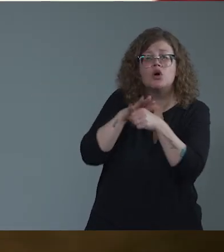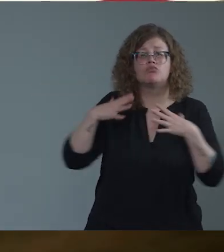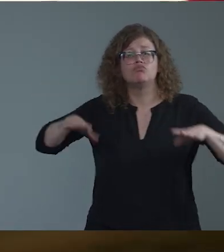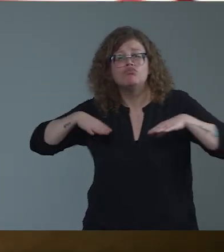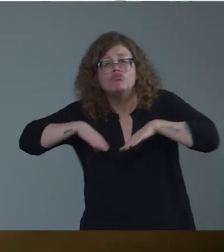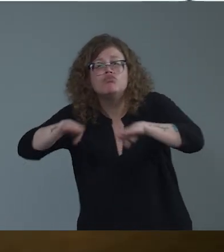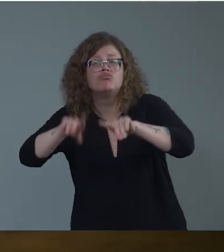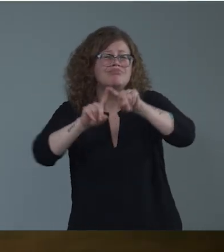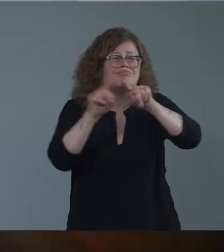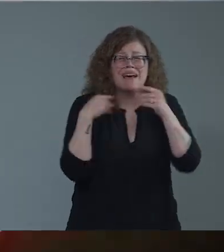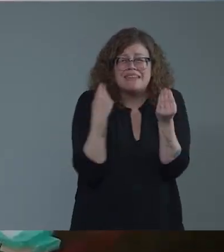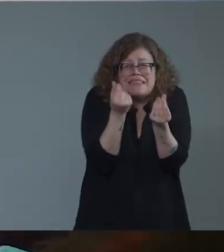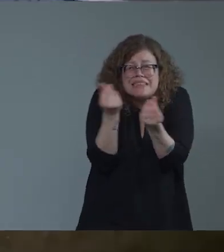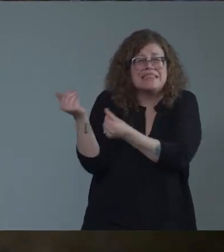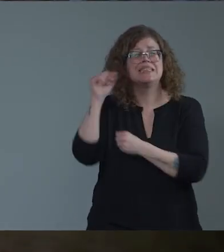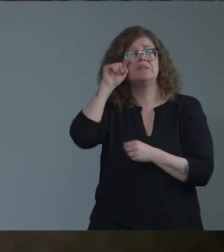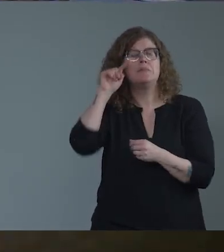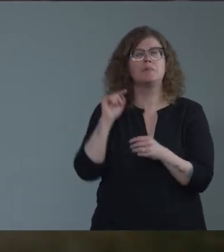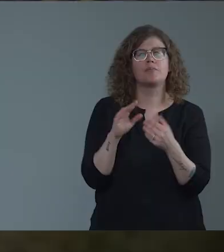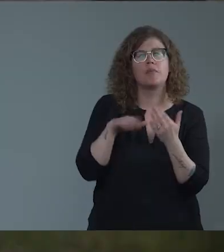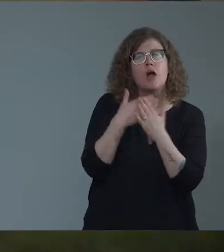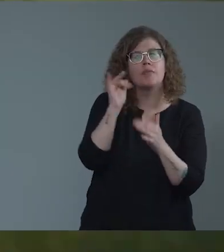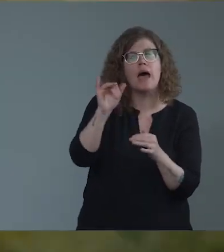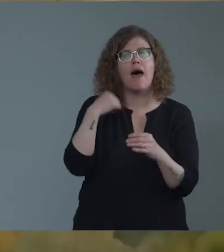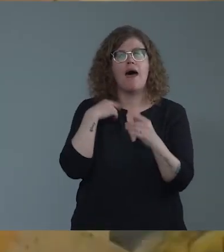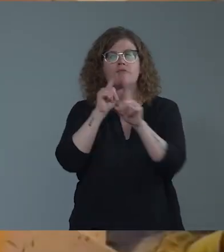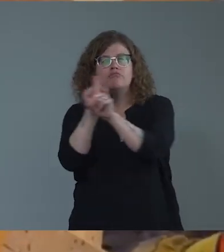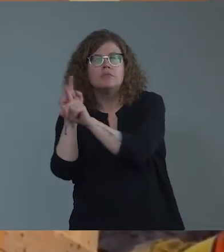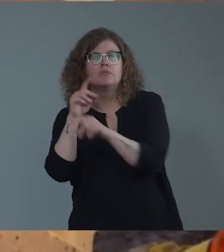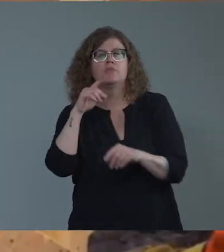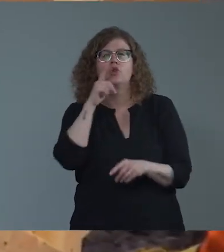They might have mentees and and people who work with them to support the project as laborers.